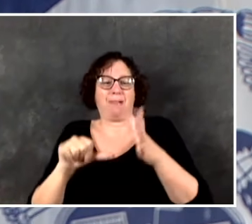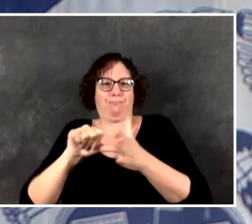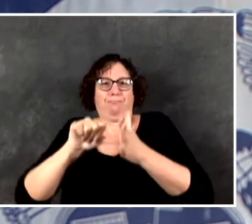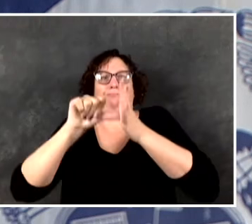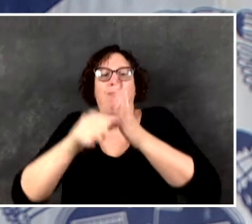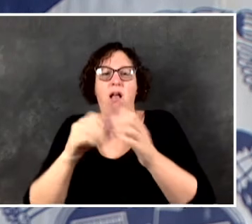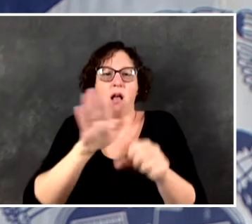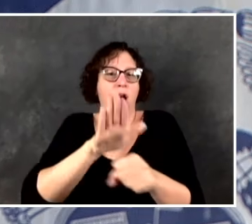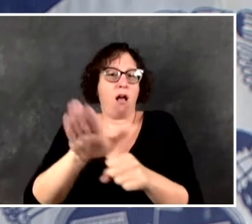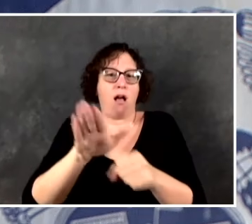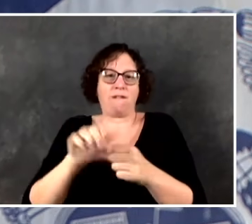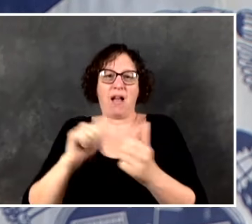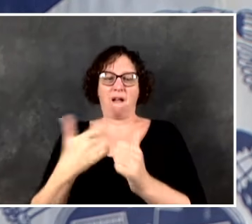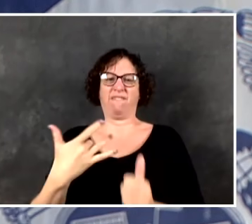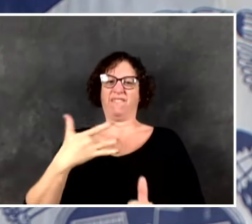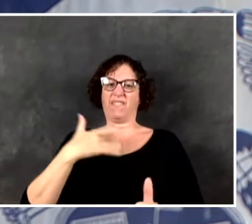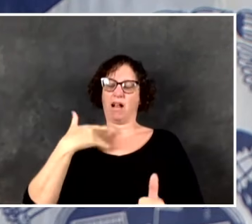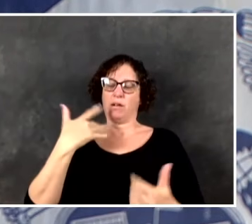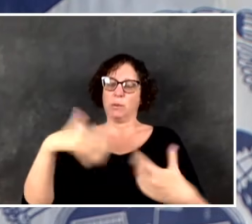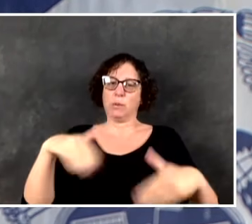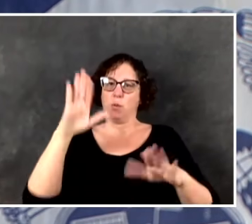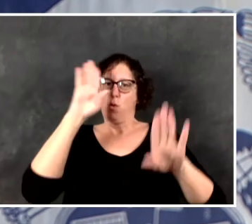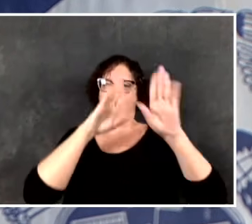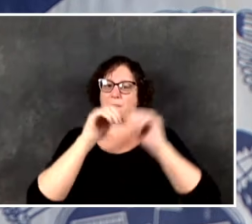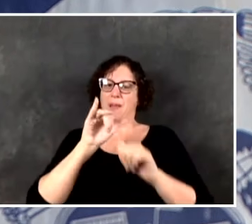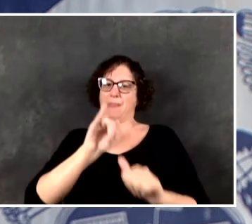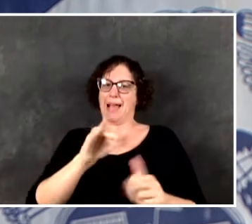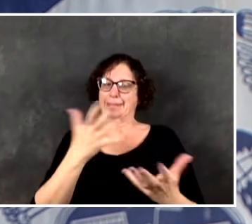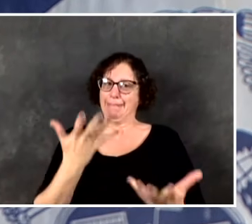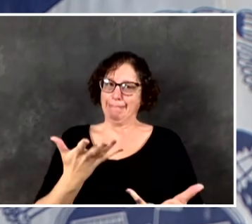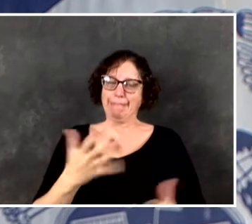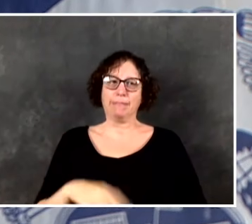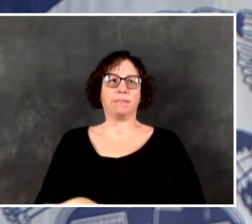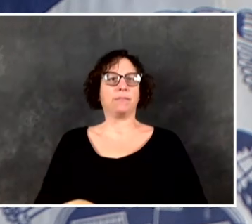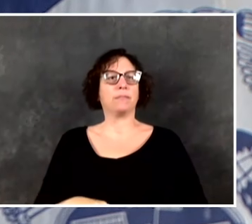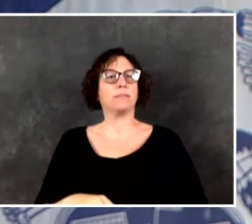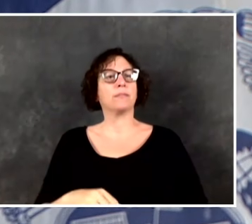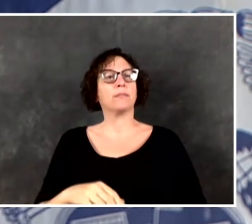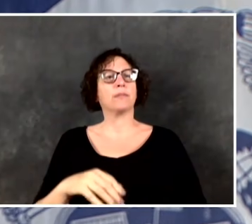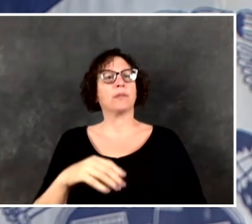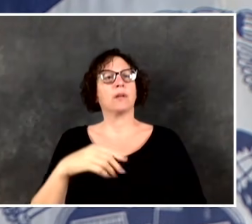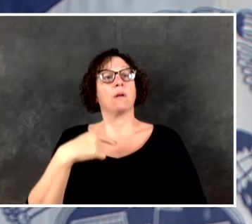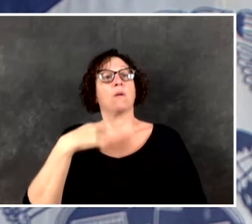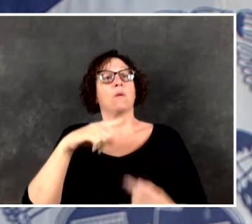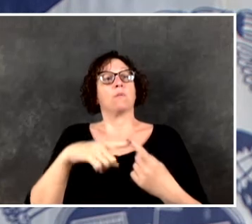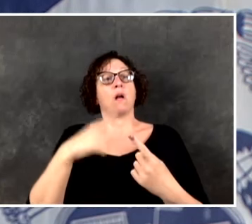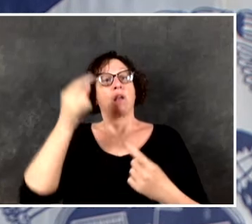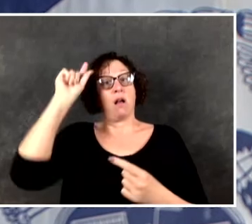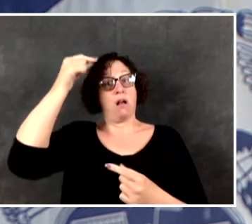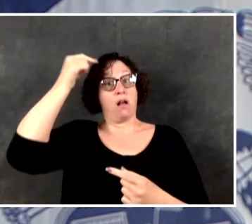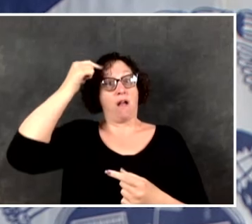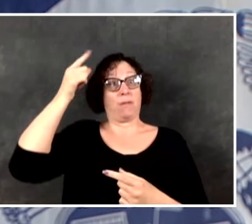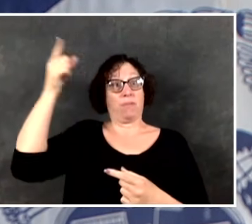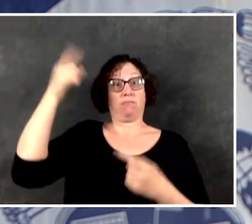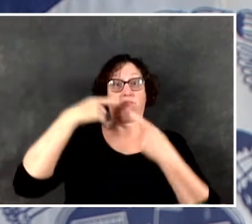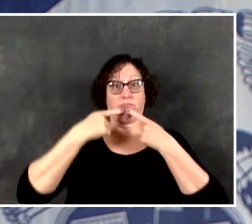CONCERNED. THERE IS NO WORDS FOR HOW CHMU ALARM WAS SOUNDED WHEN WE HEARD THE